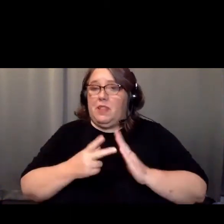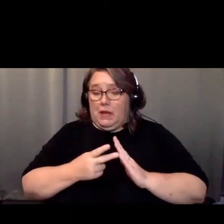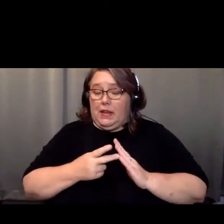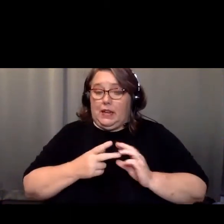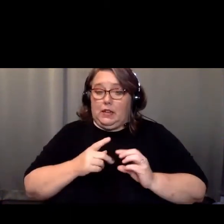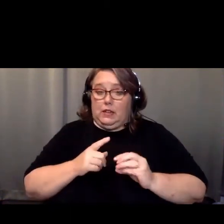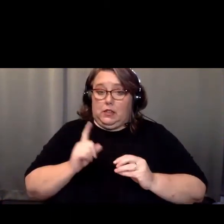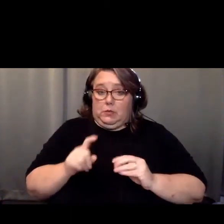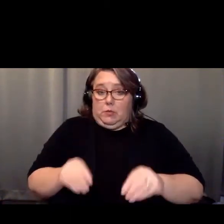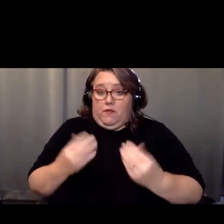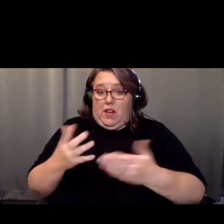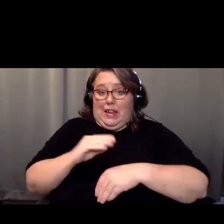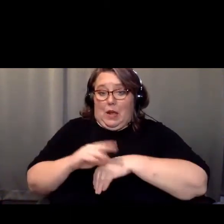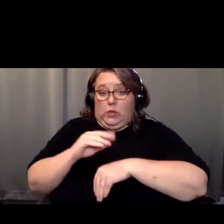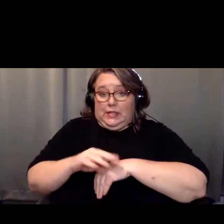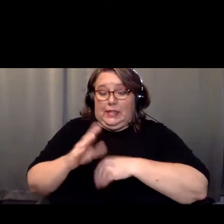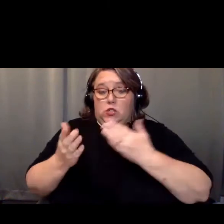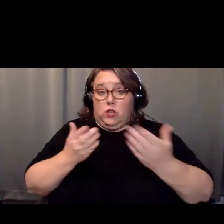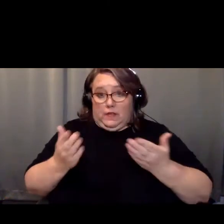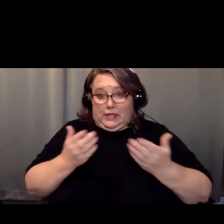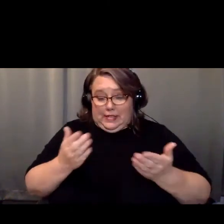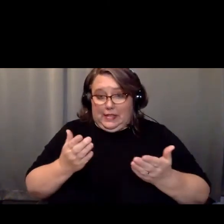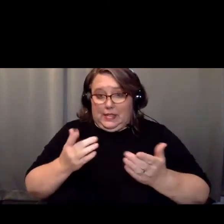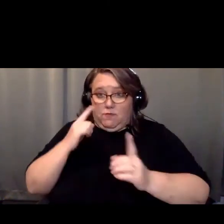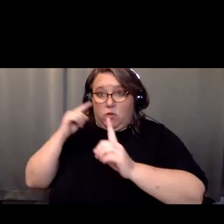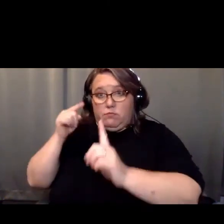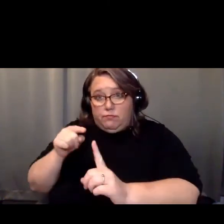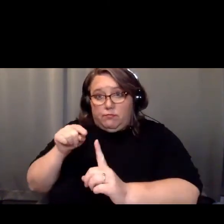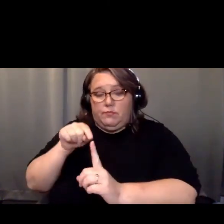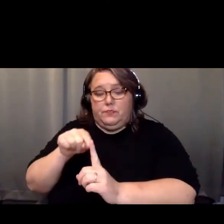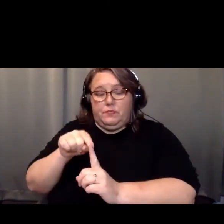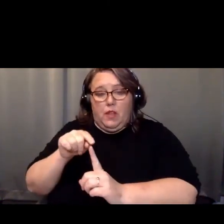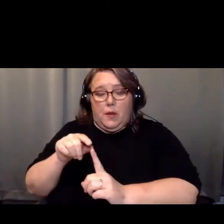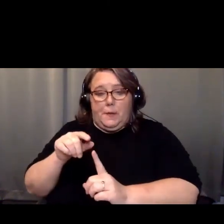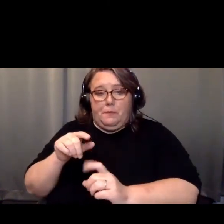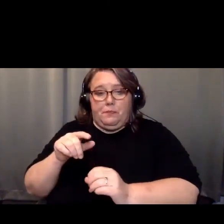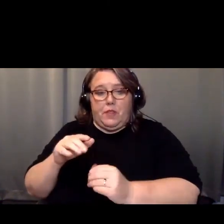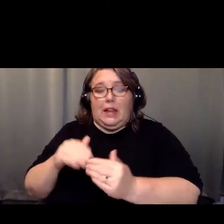to be providing counseling services that are geared towards the next step